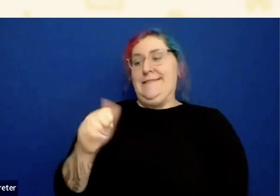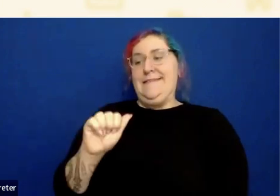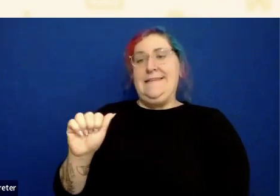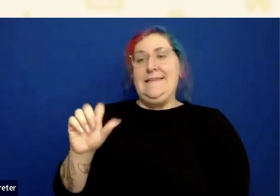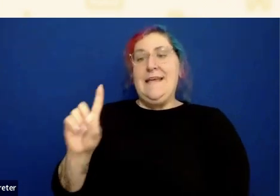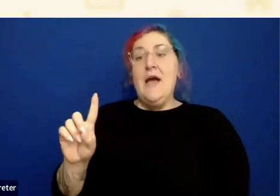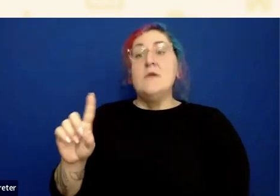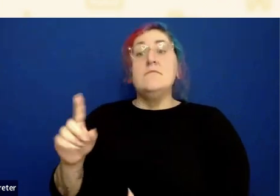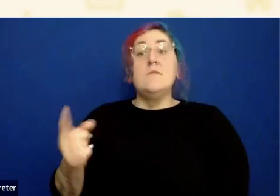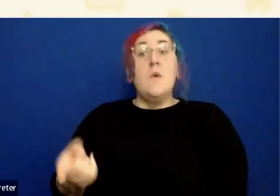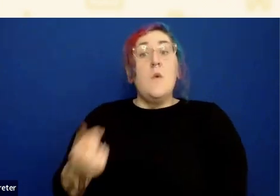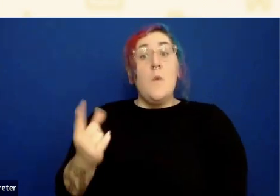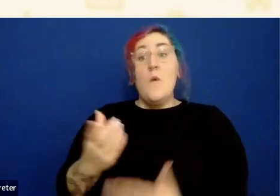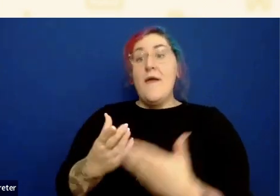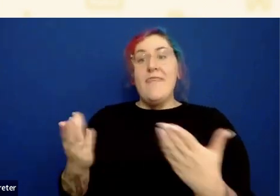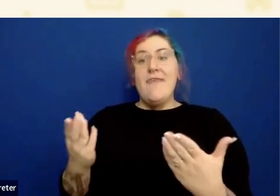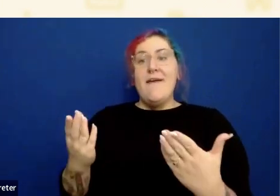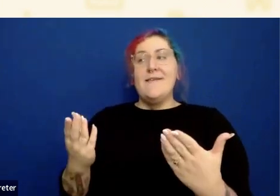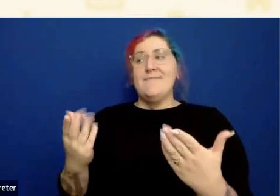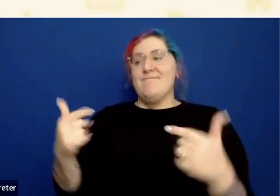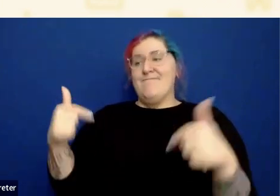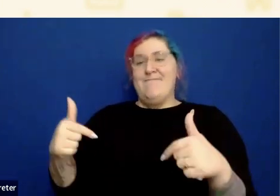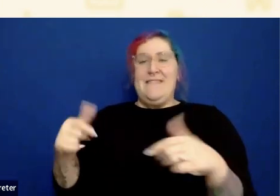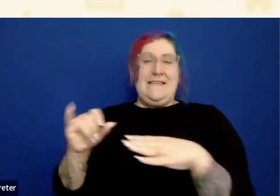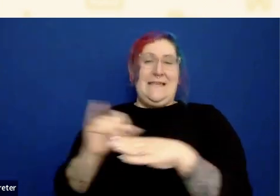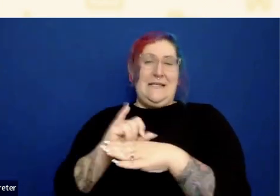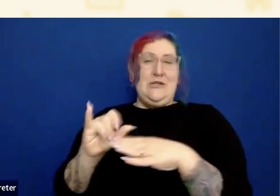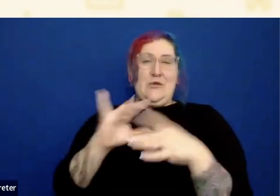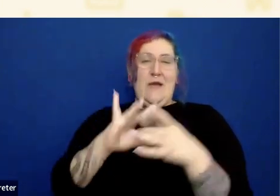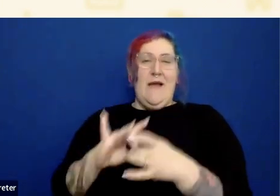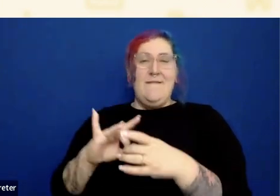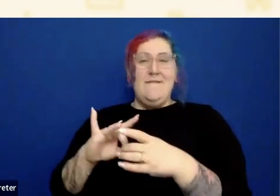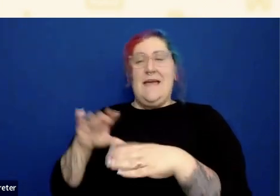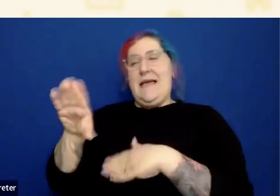in the accessibility industry, is reward and recognition.